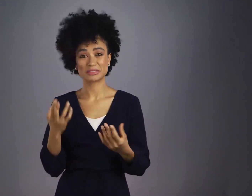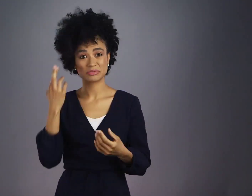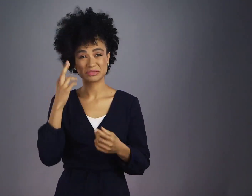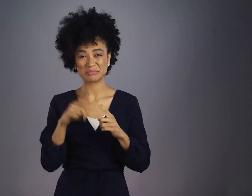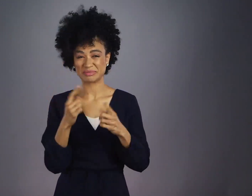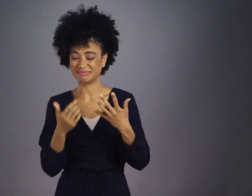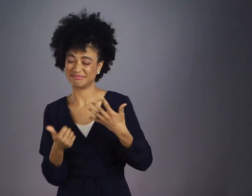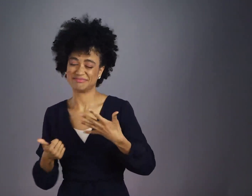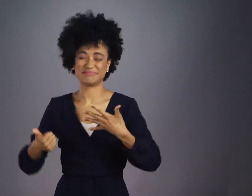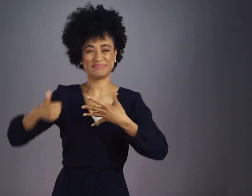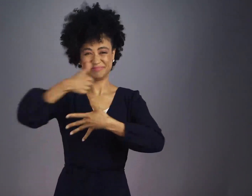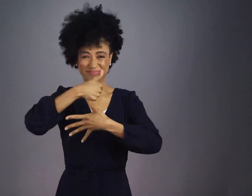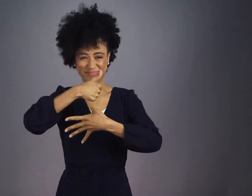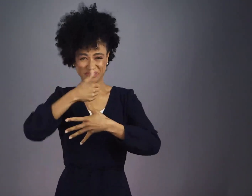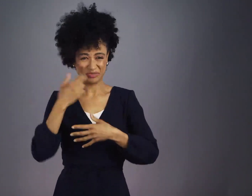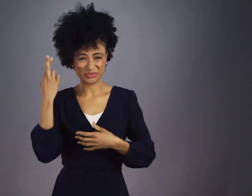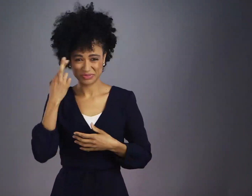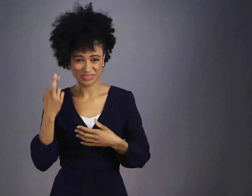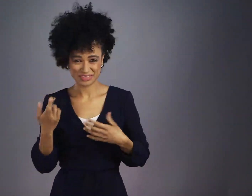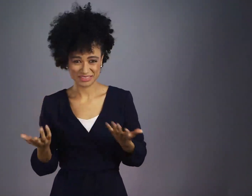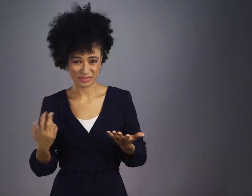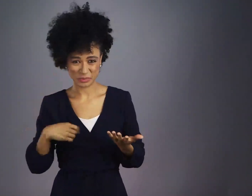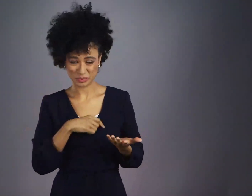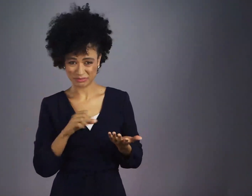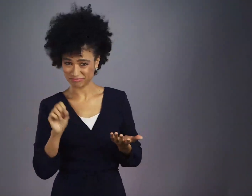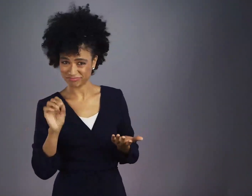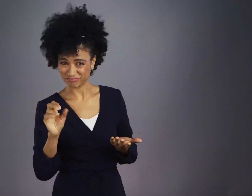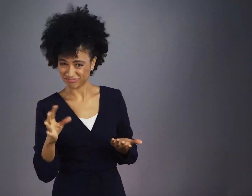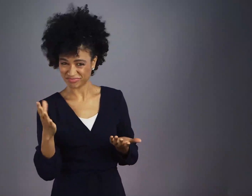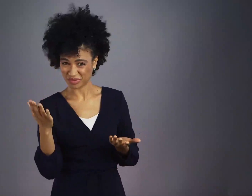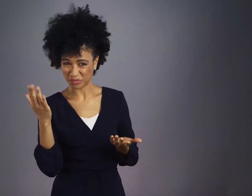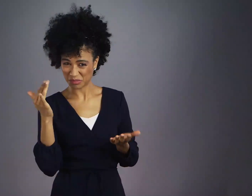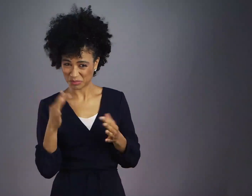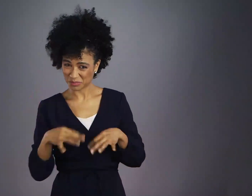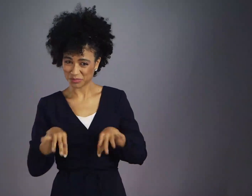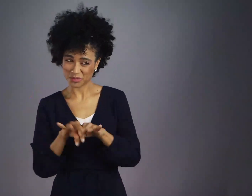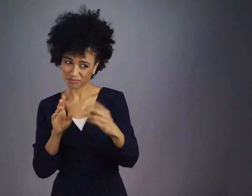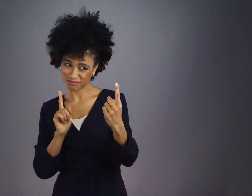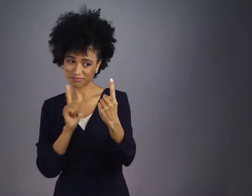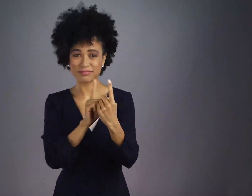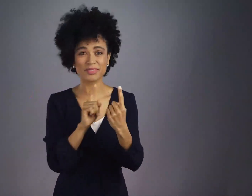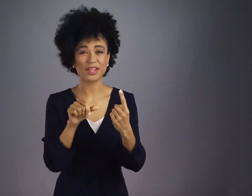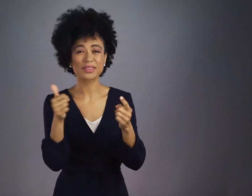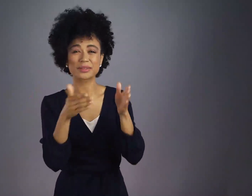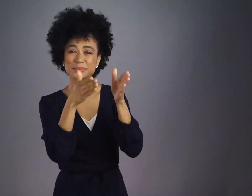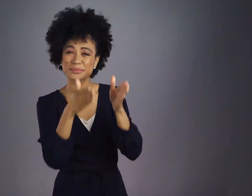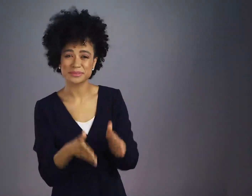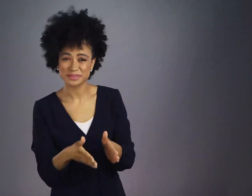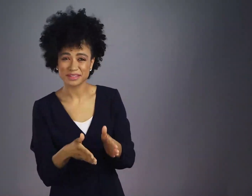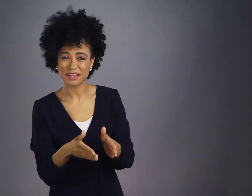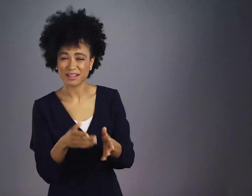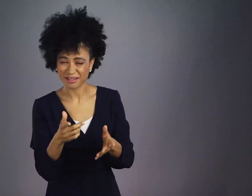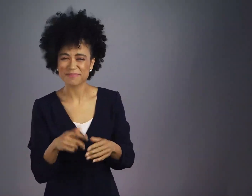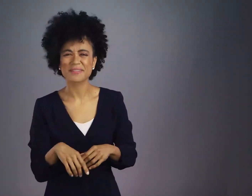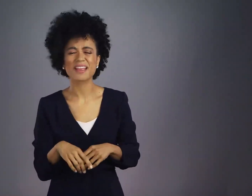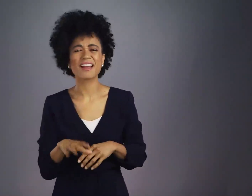We will be more reconciled to discussing ourselves with another person when we see good reasons why we should do so.